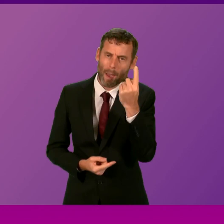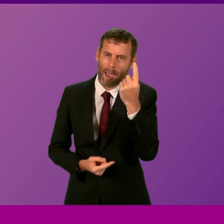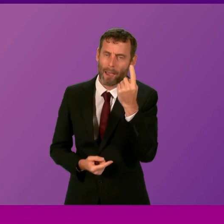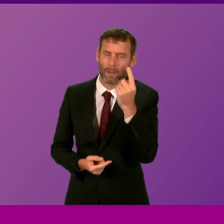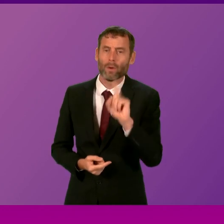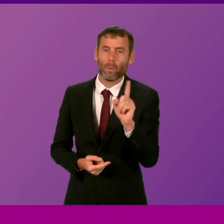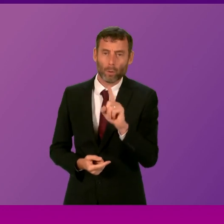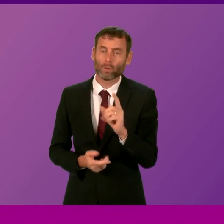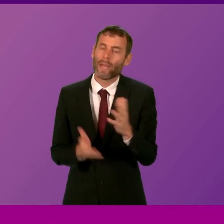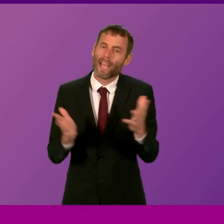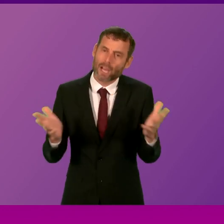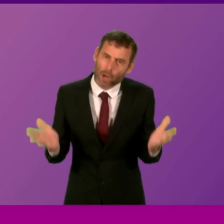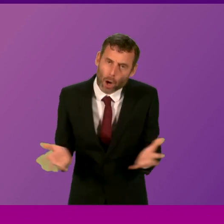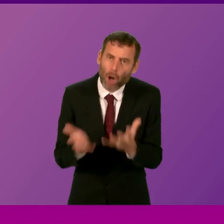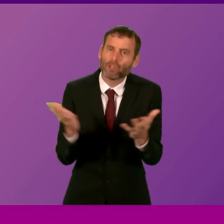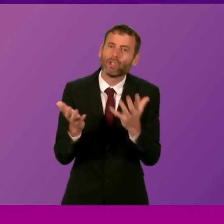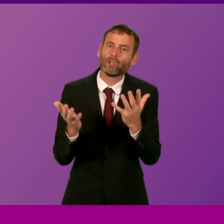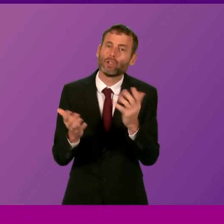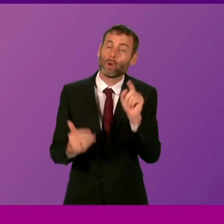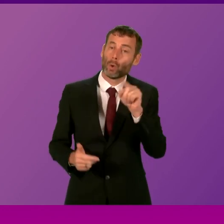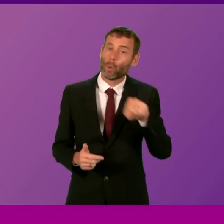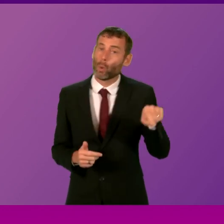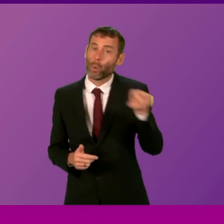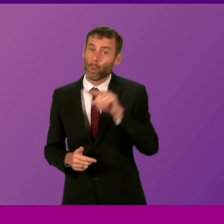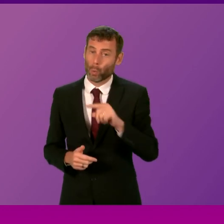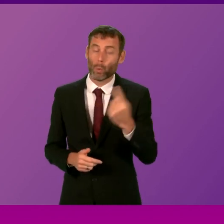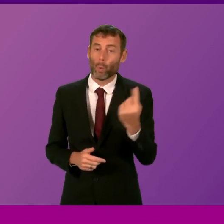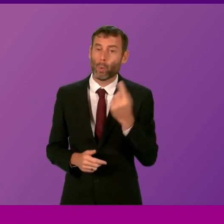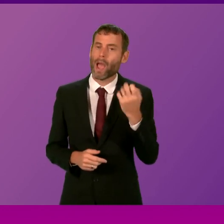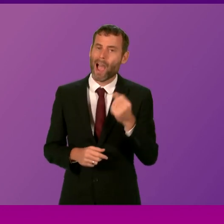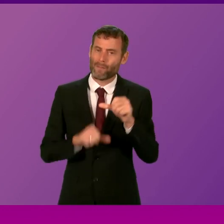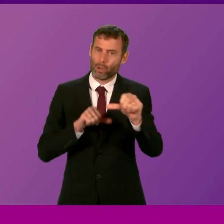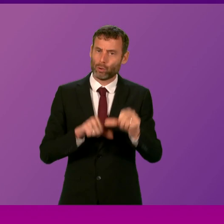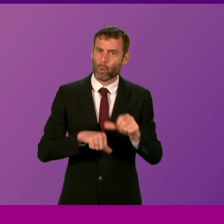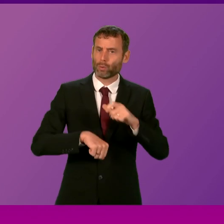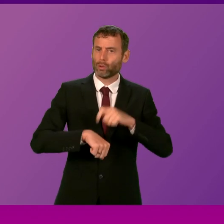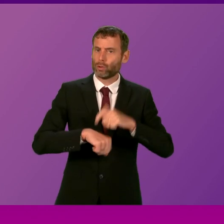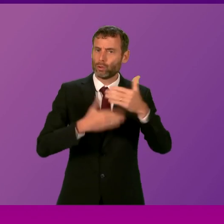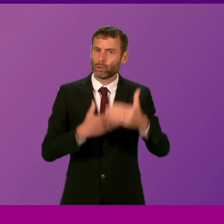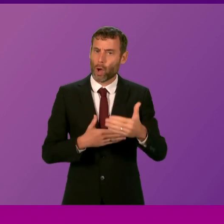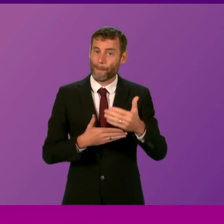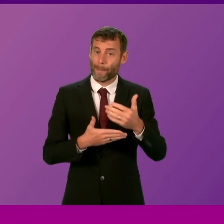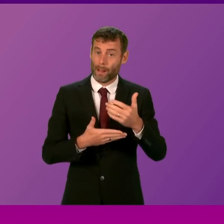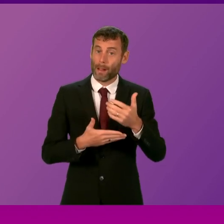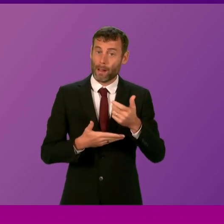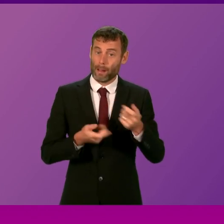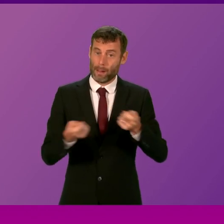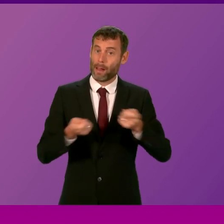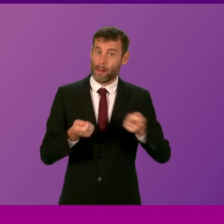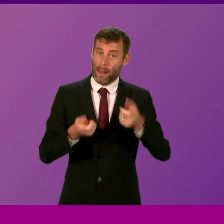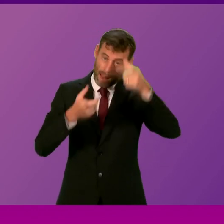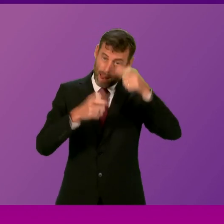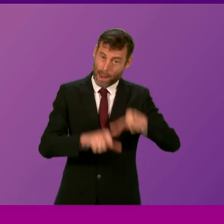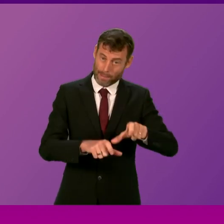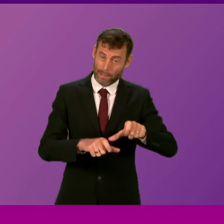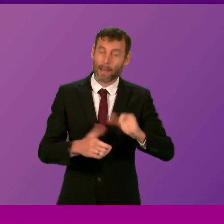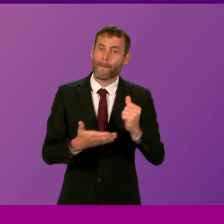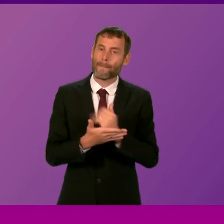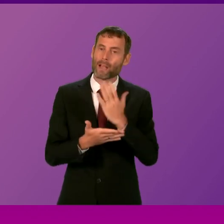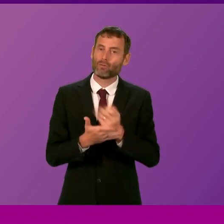encourage those people who are running short-term lets to get their licence in order by 1 October,